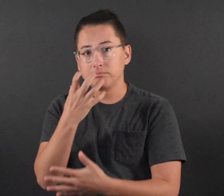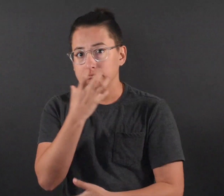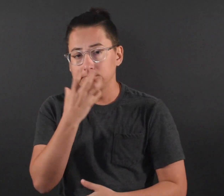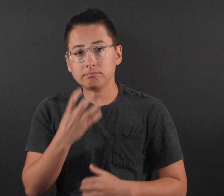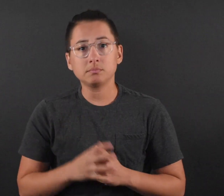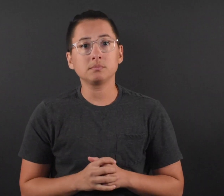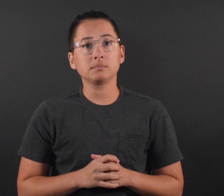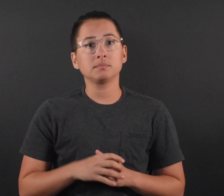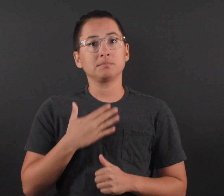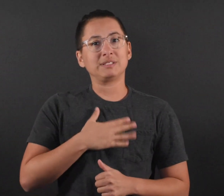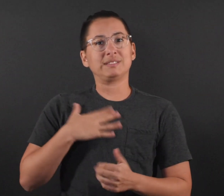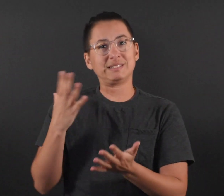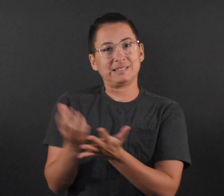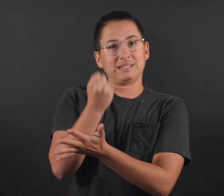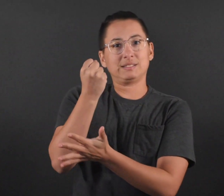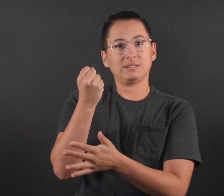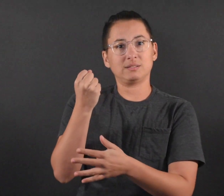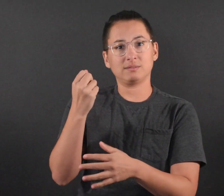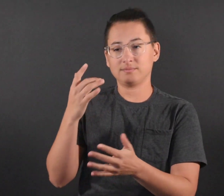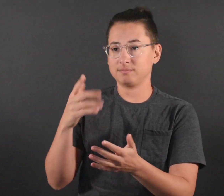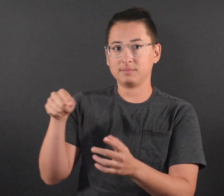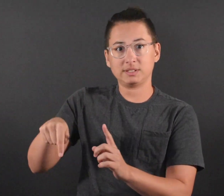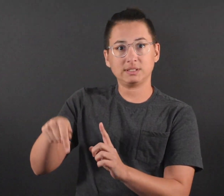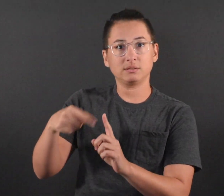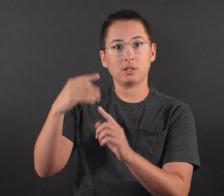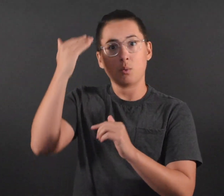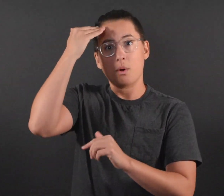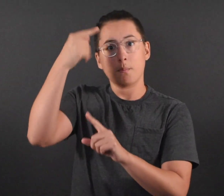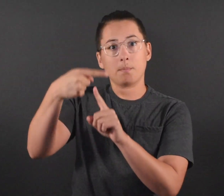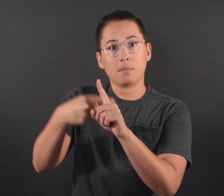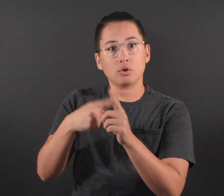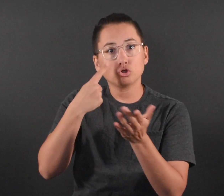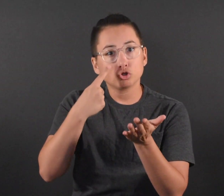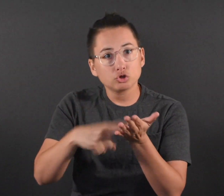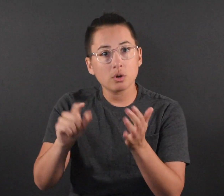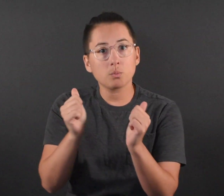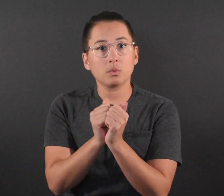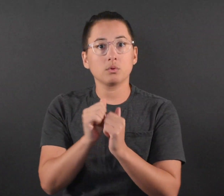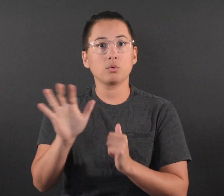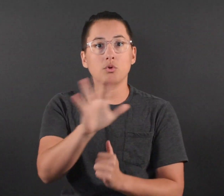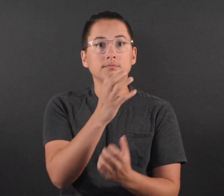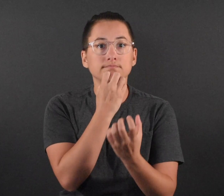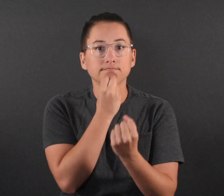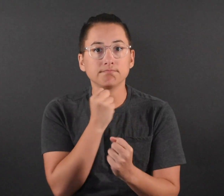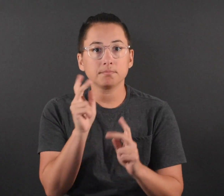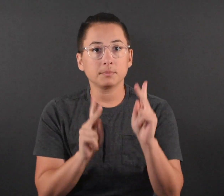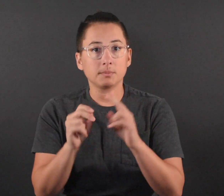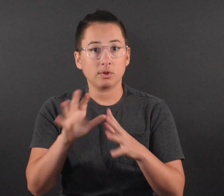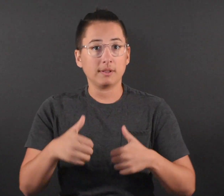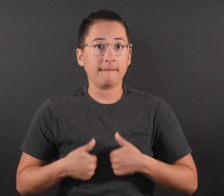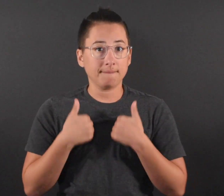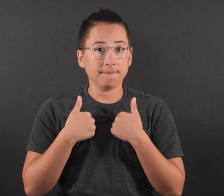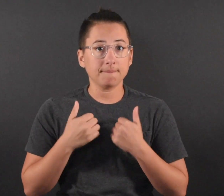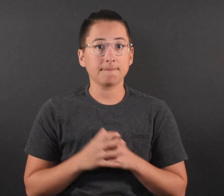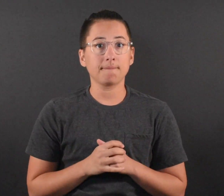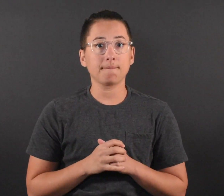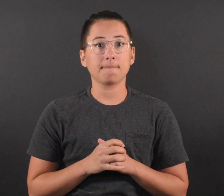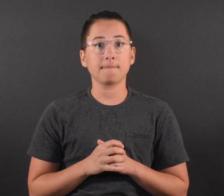“Please take advantage of this awareness month to check in with the people in your life, and consider reminding them that the 988